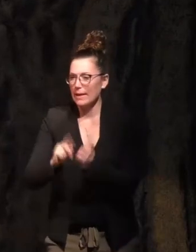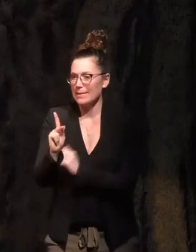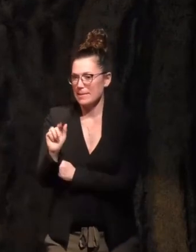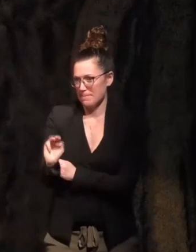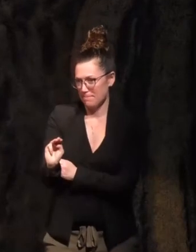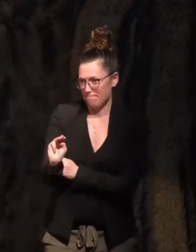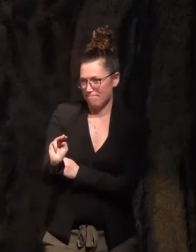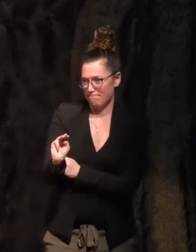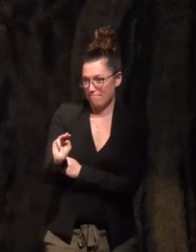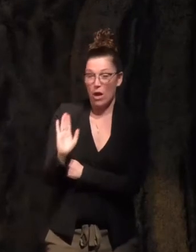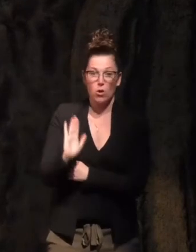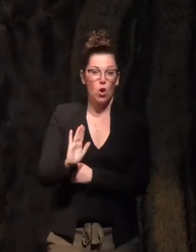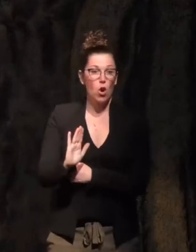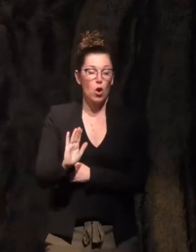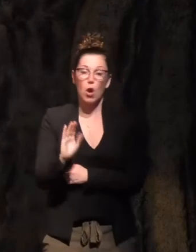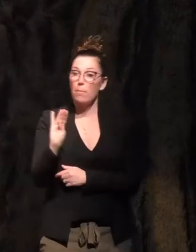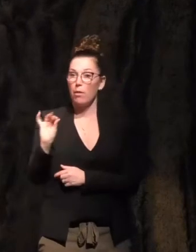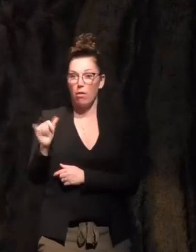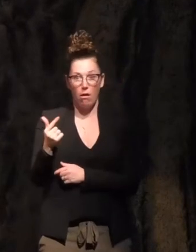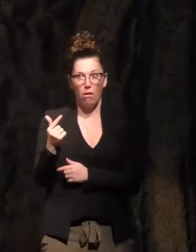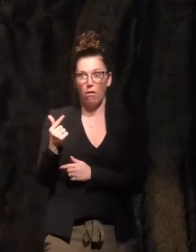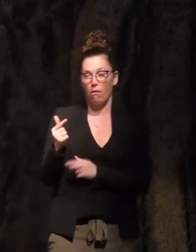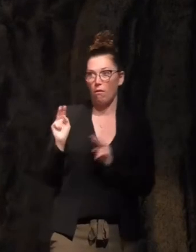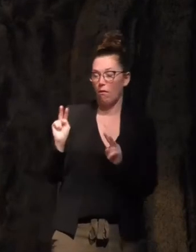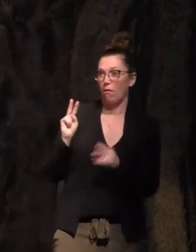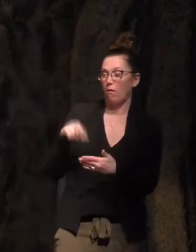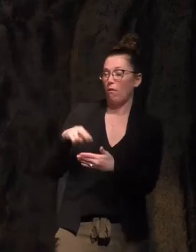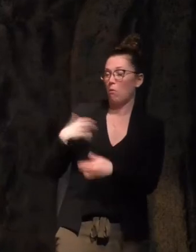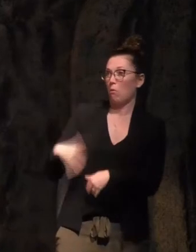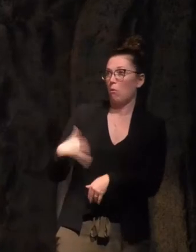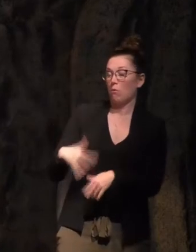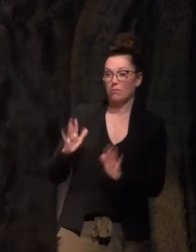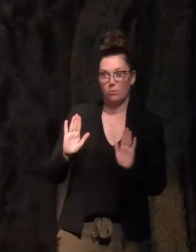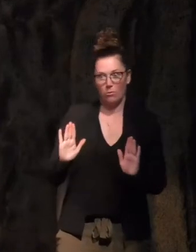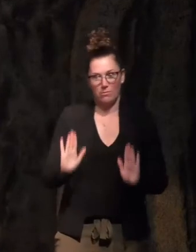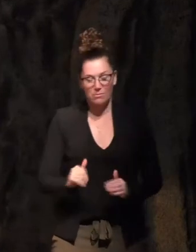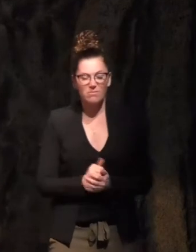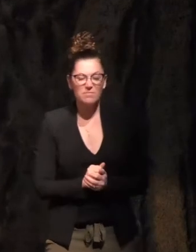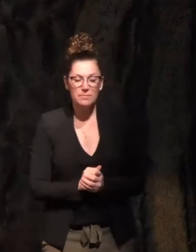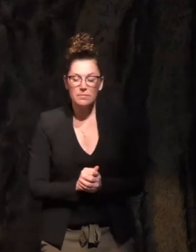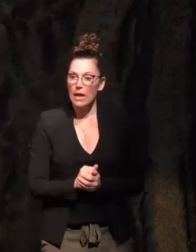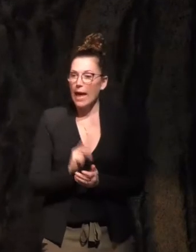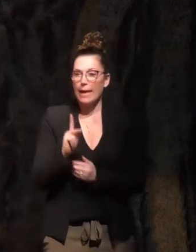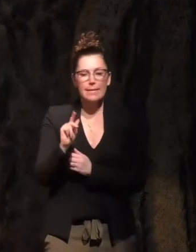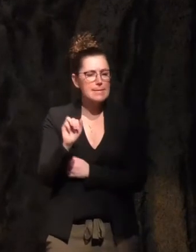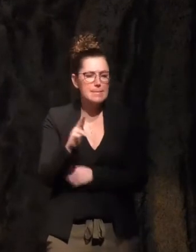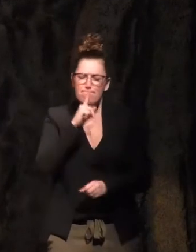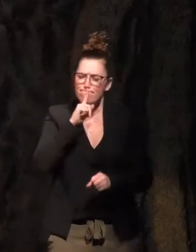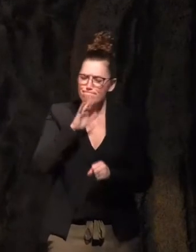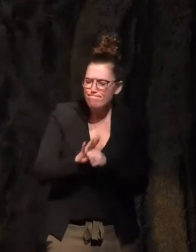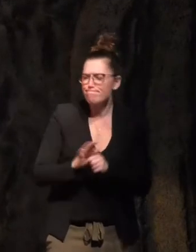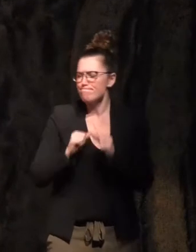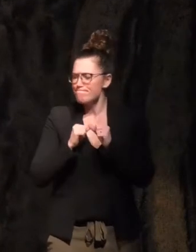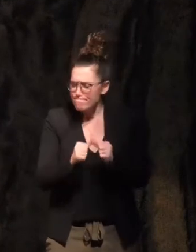honestly it's infuriating but do it, and her equally ferocious commitment to remaking and indigenizing the protocols and processes